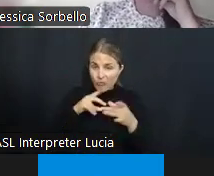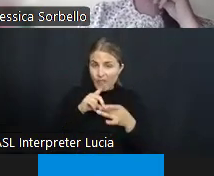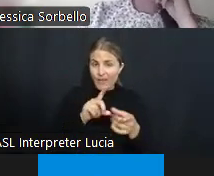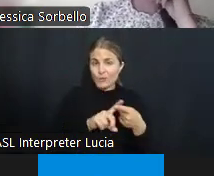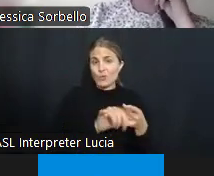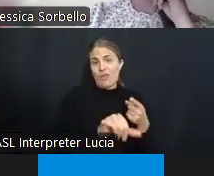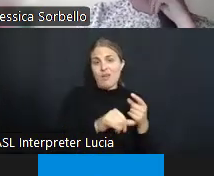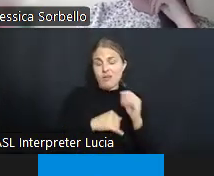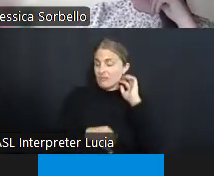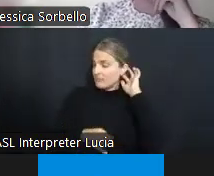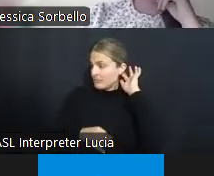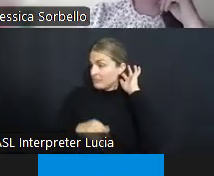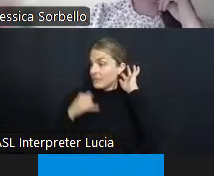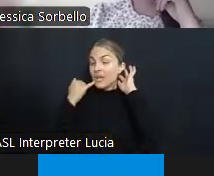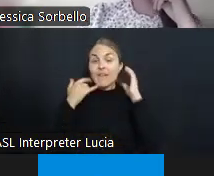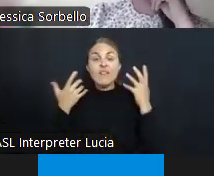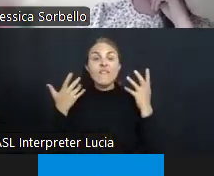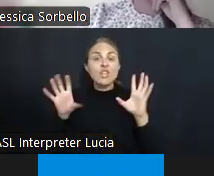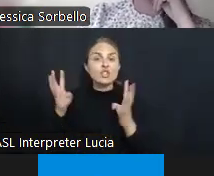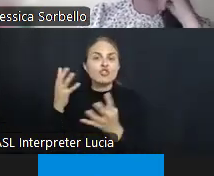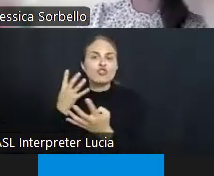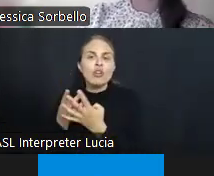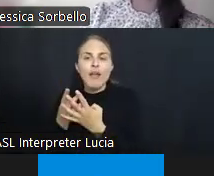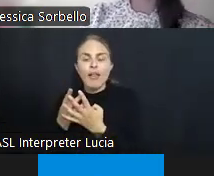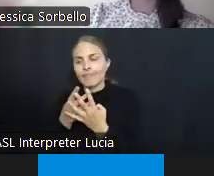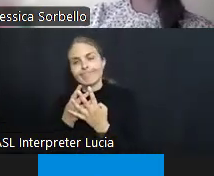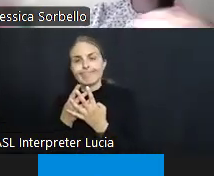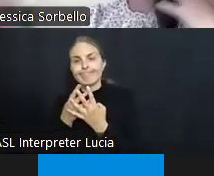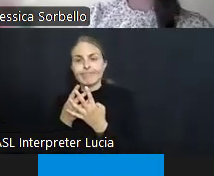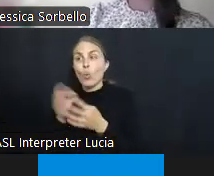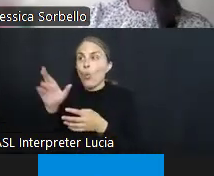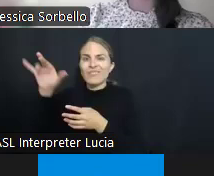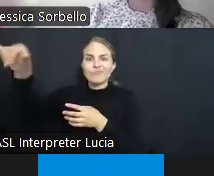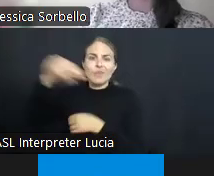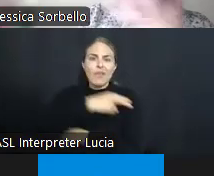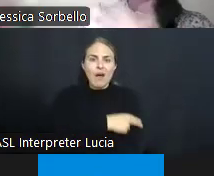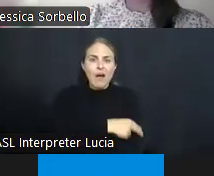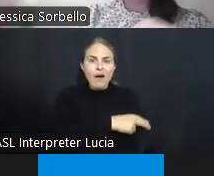is something many of you would be experiencing with your